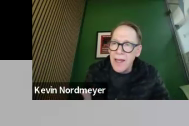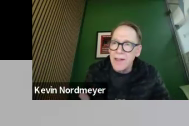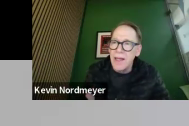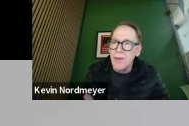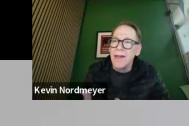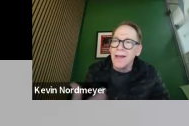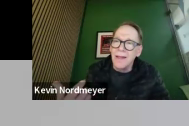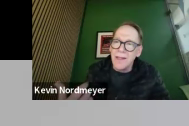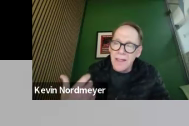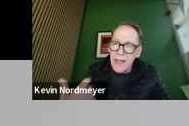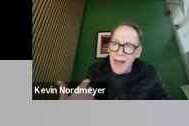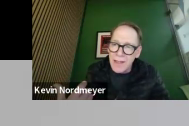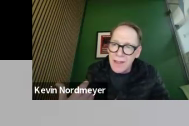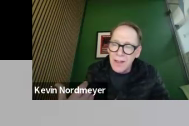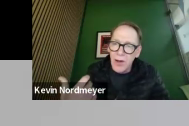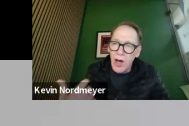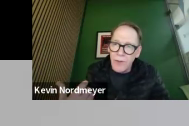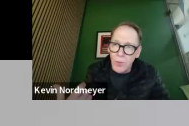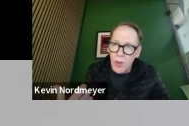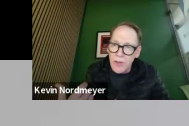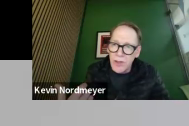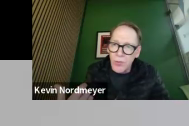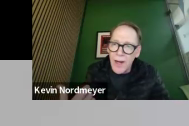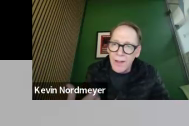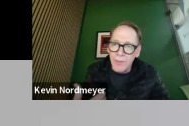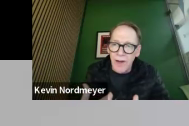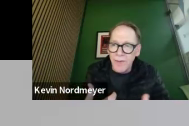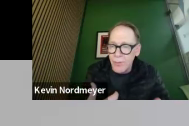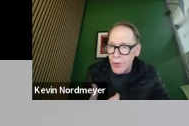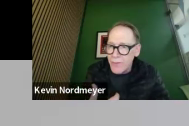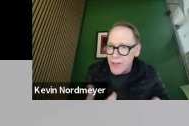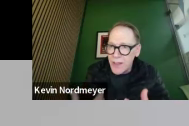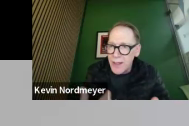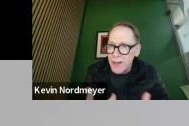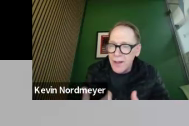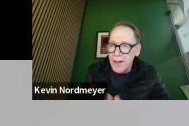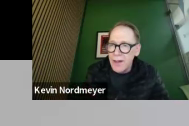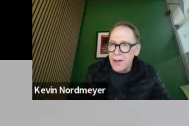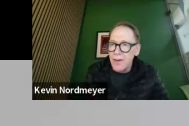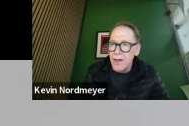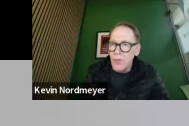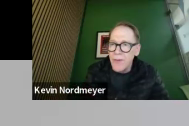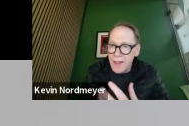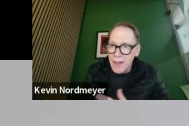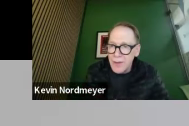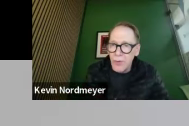to the landscape and then these glassed office walls on the right that provide for privacy when they needed